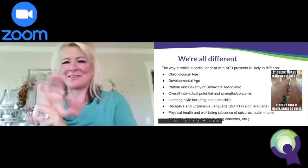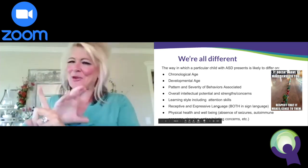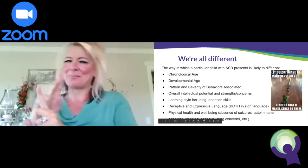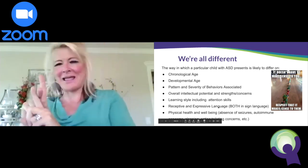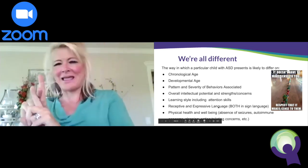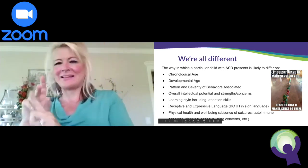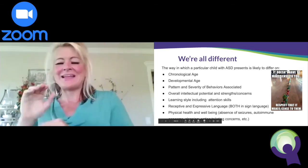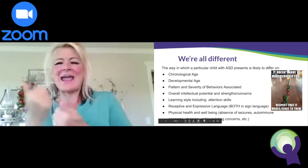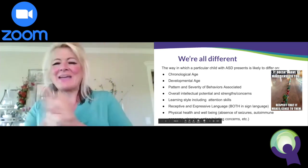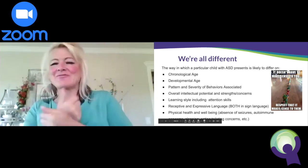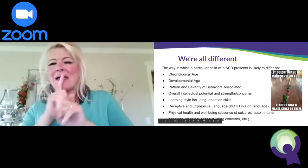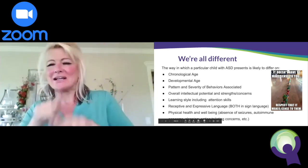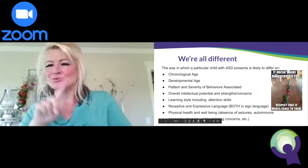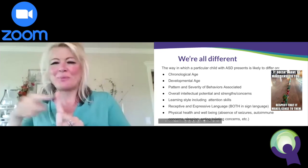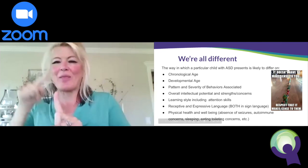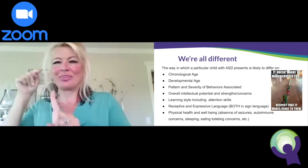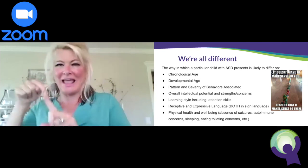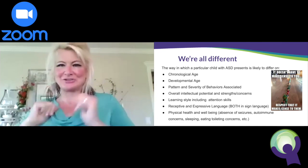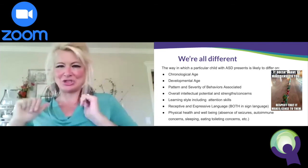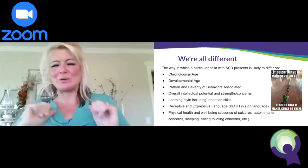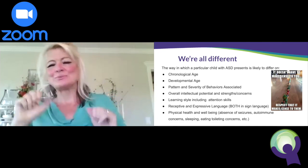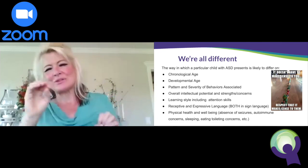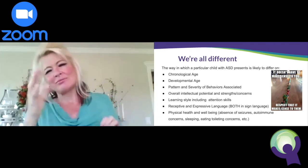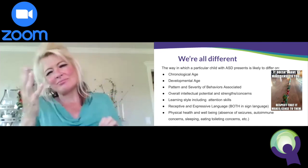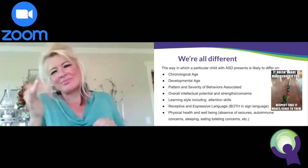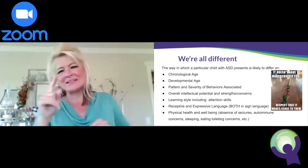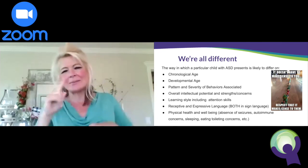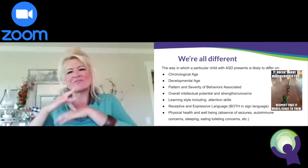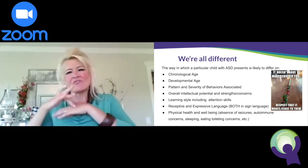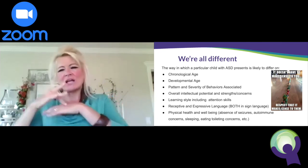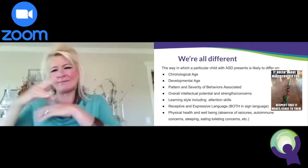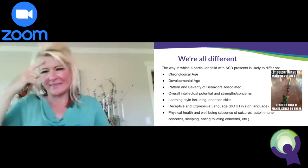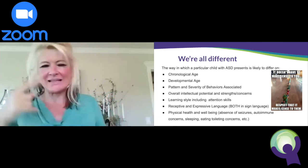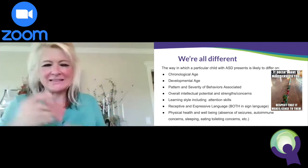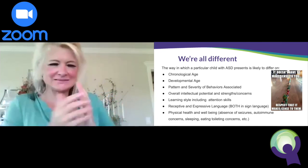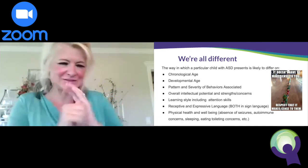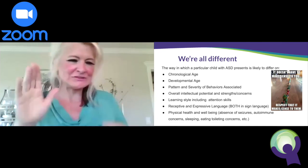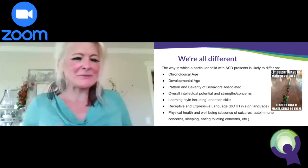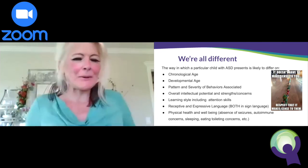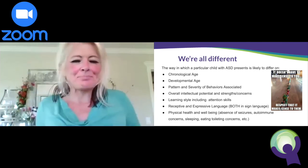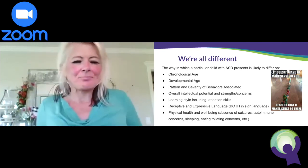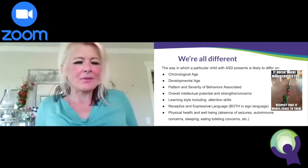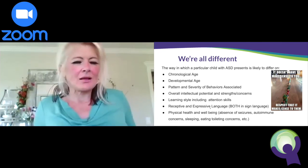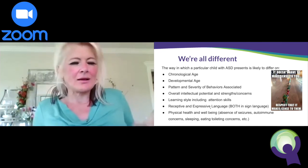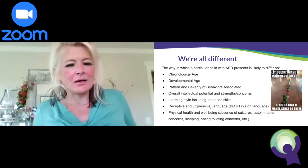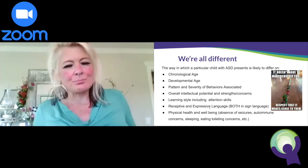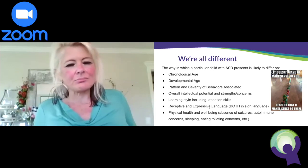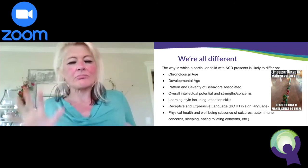just wanted to keep going back and back to a subject back and back to especially like a specific show